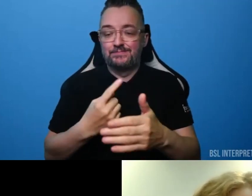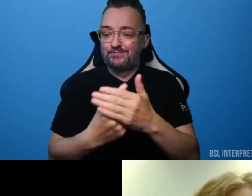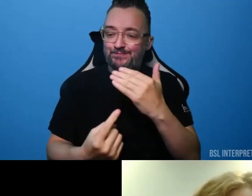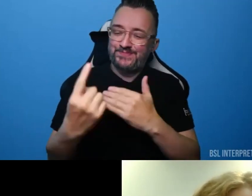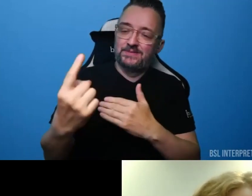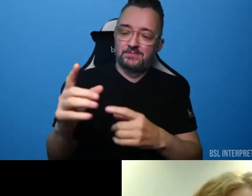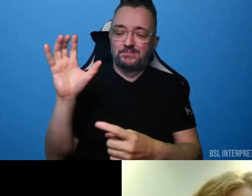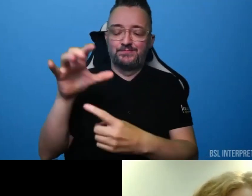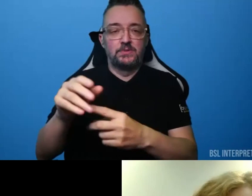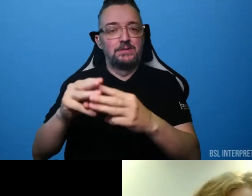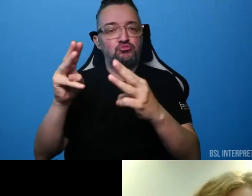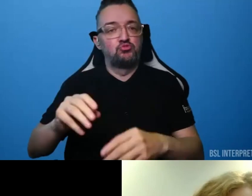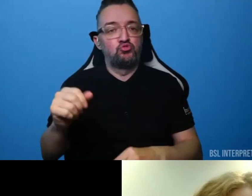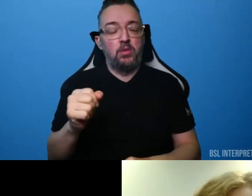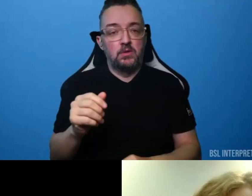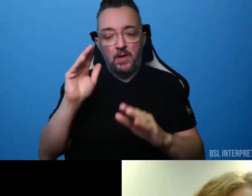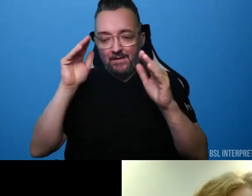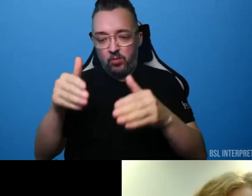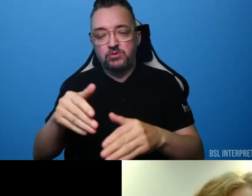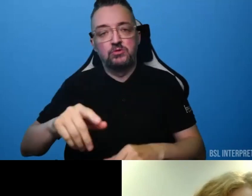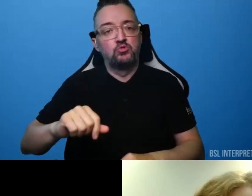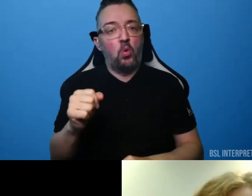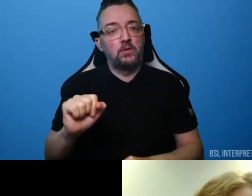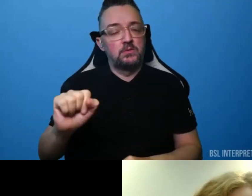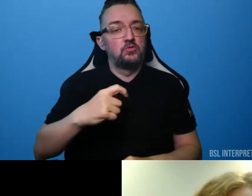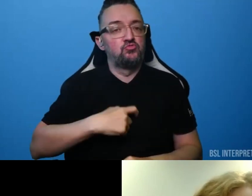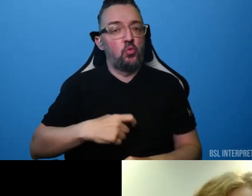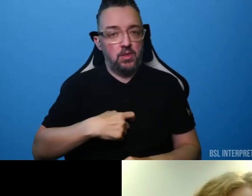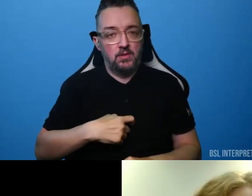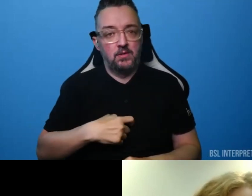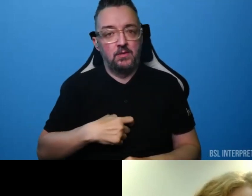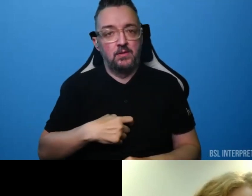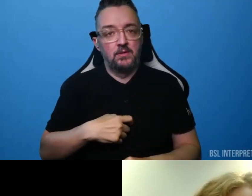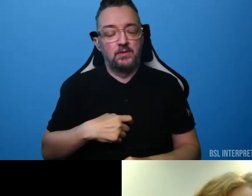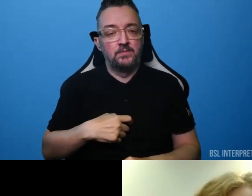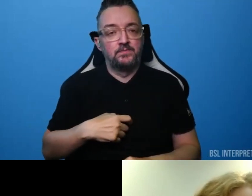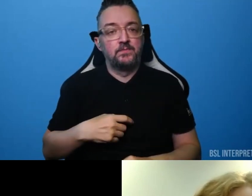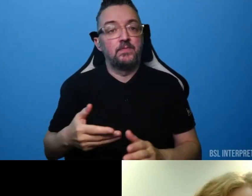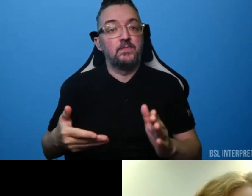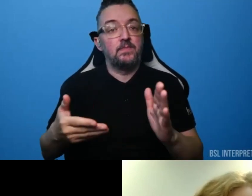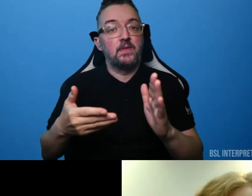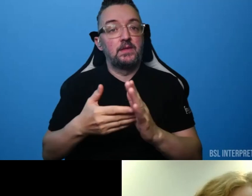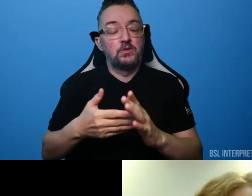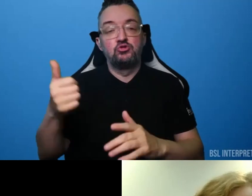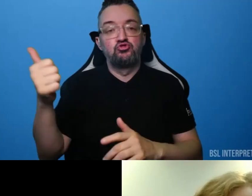which focuses absolutely on Scotland's particular role. And the list should also be integrated throughout the way